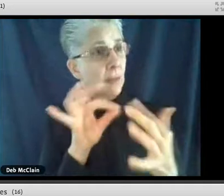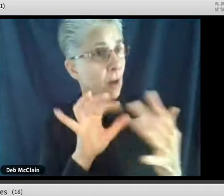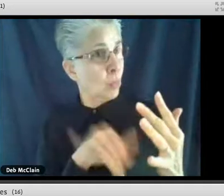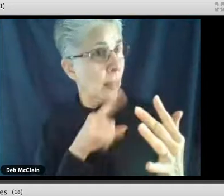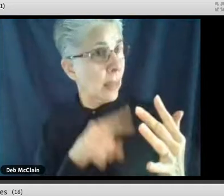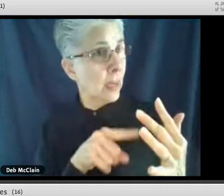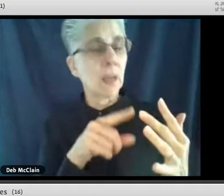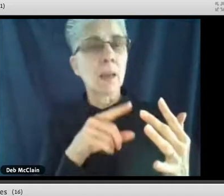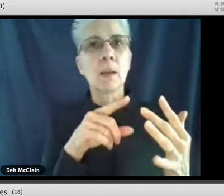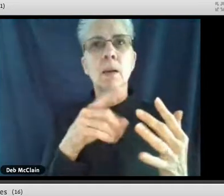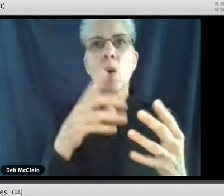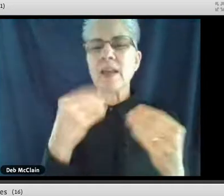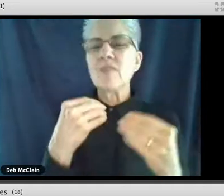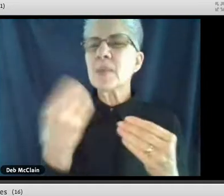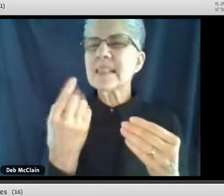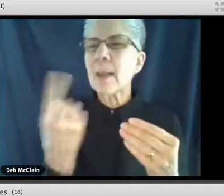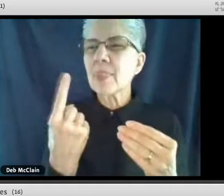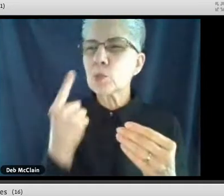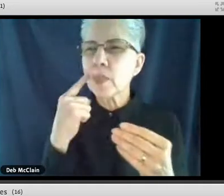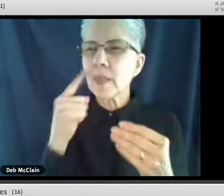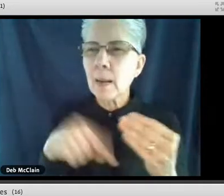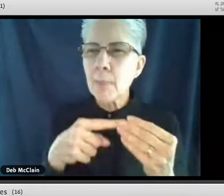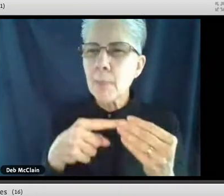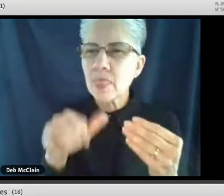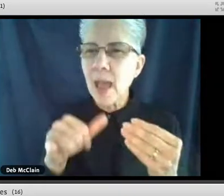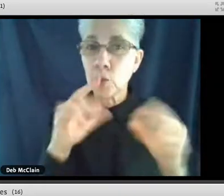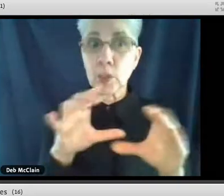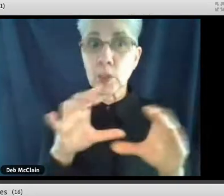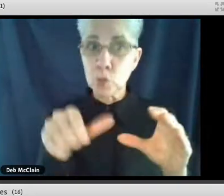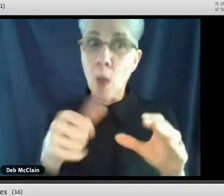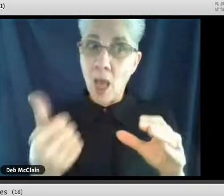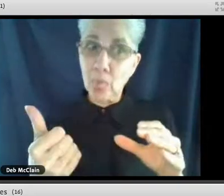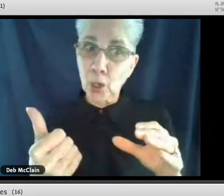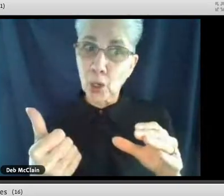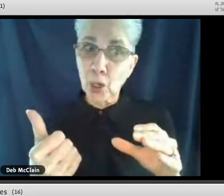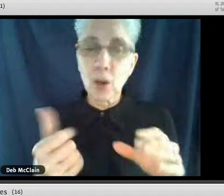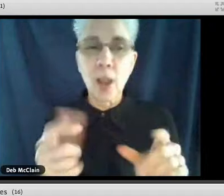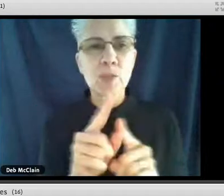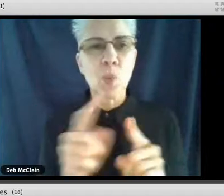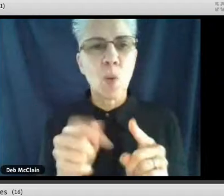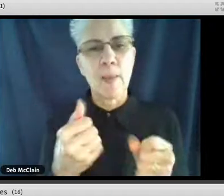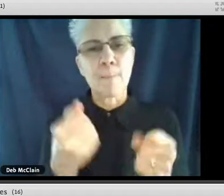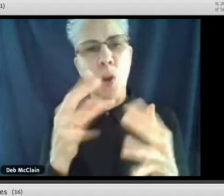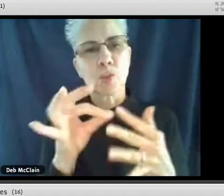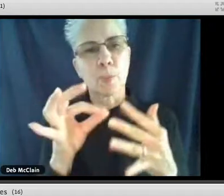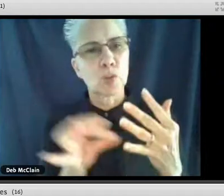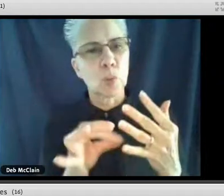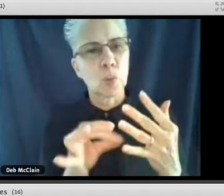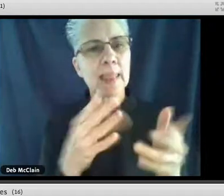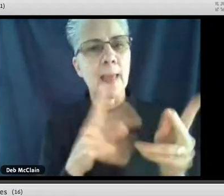And give me some things. You can do other as one of the multiple choice options and let people put in something free,